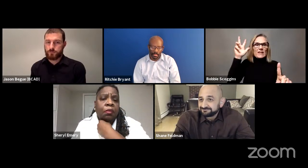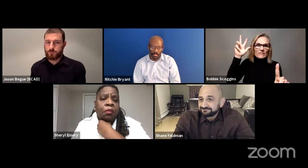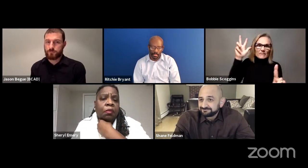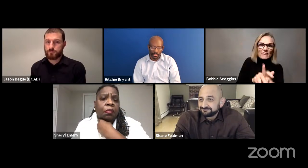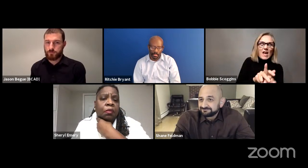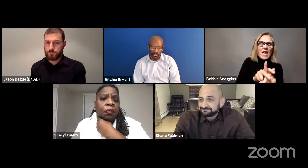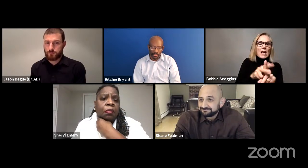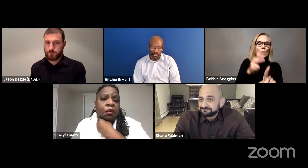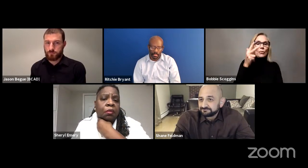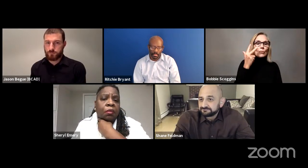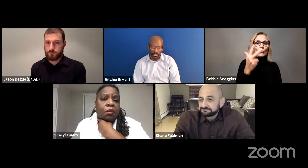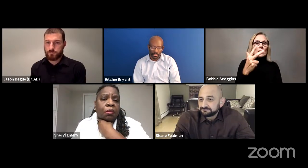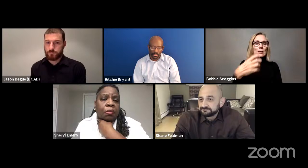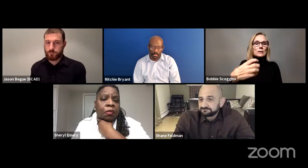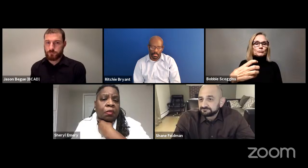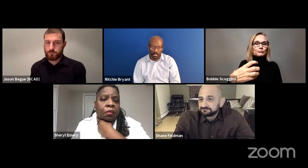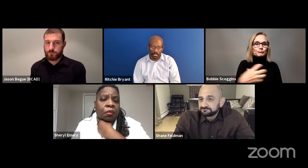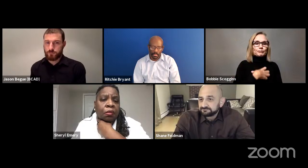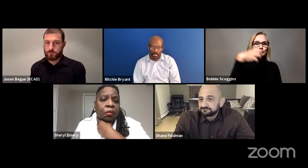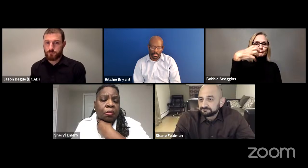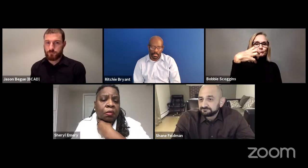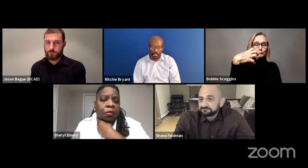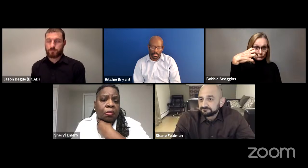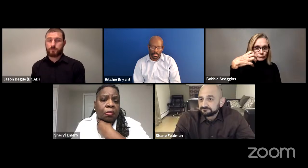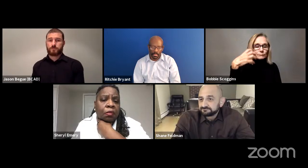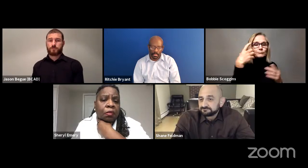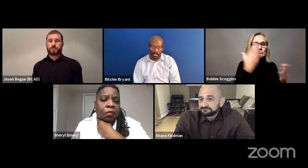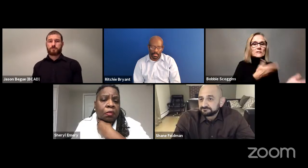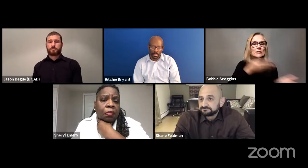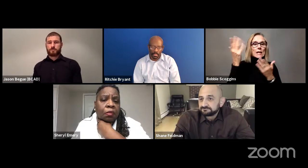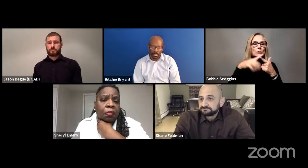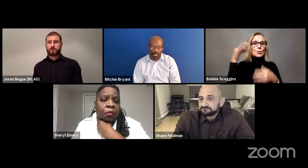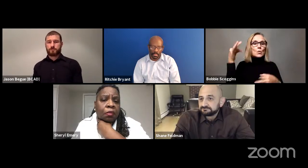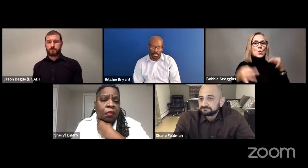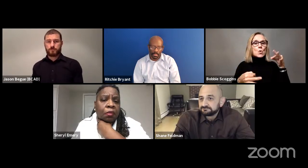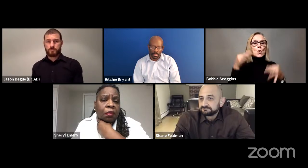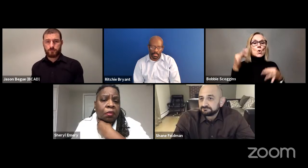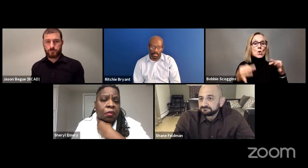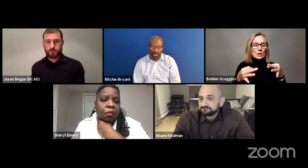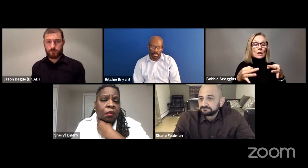to see that have come to fruition. We've already had three grievances filed that have gone